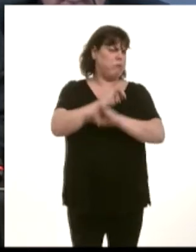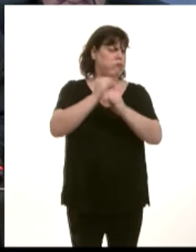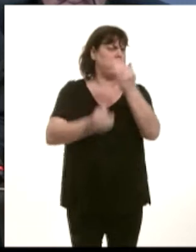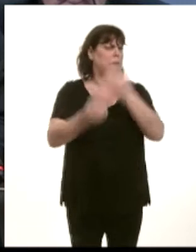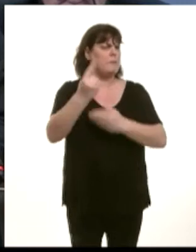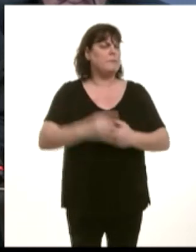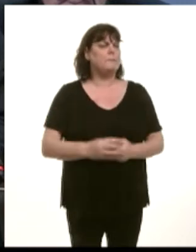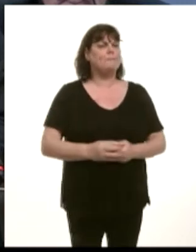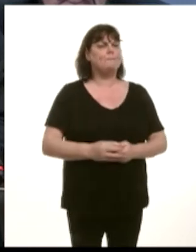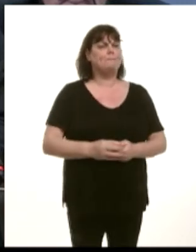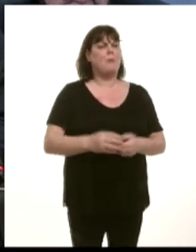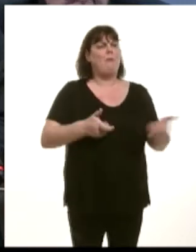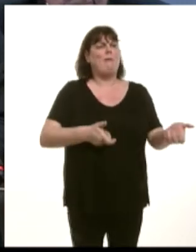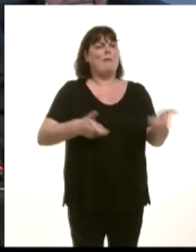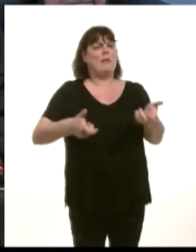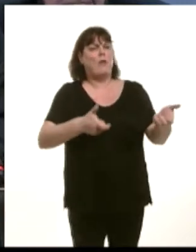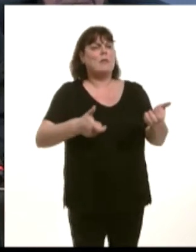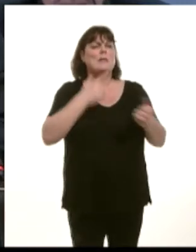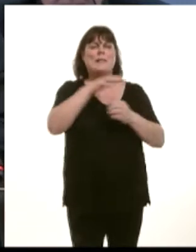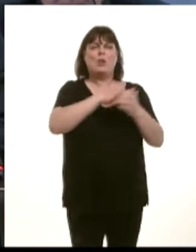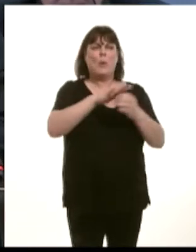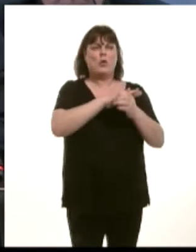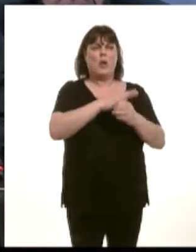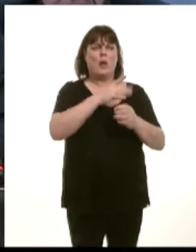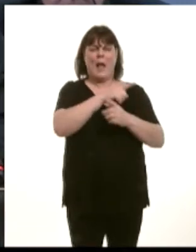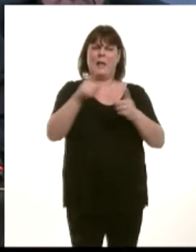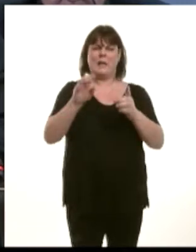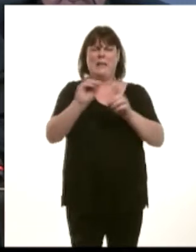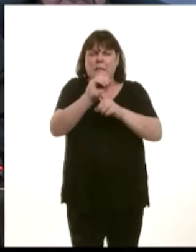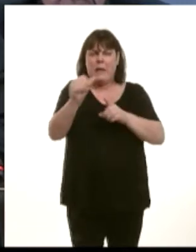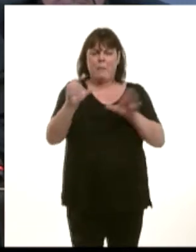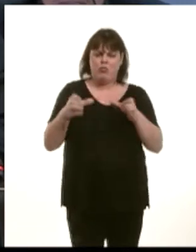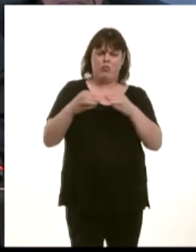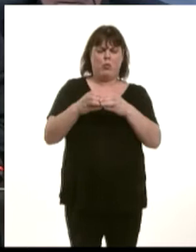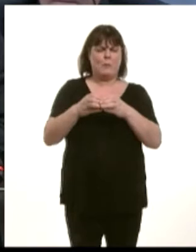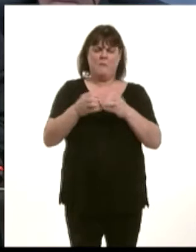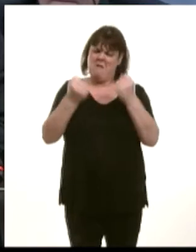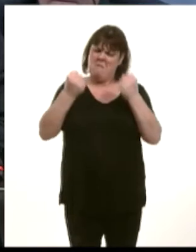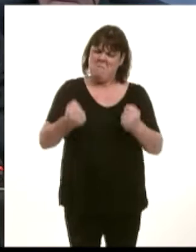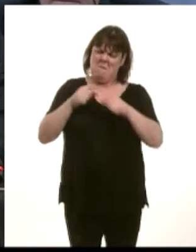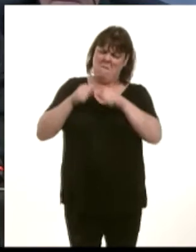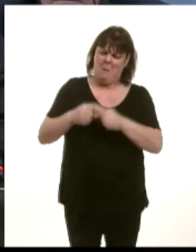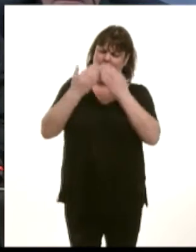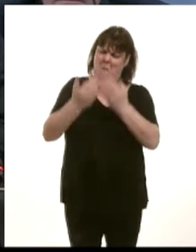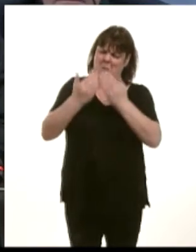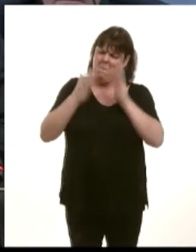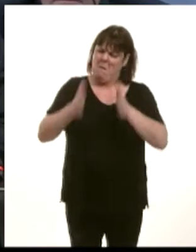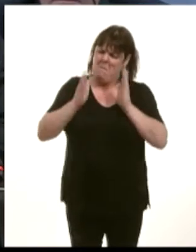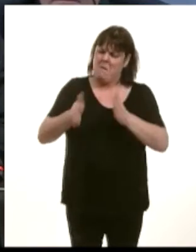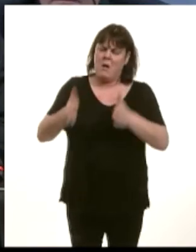The terrorist situation and the radicalisation of some sections of communities is a constant worry for many people.